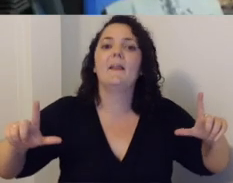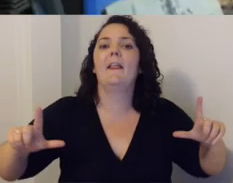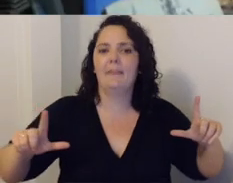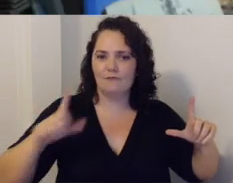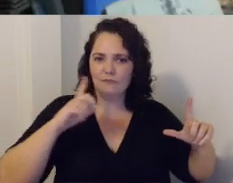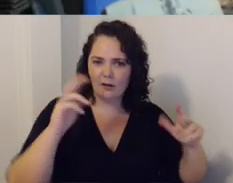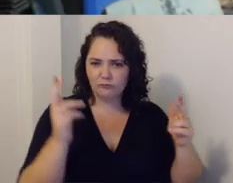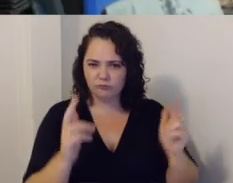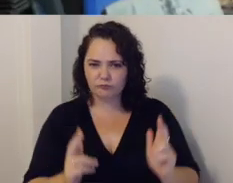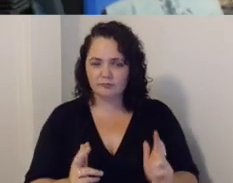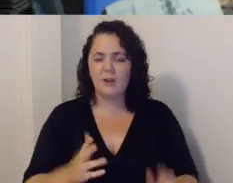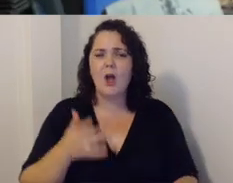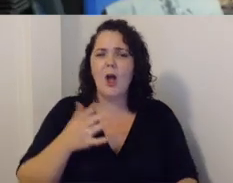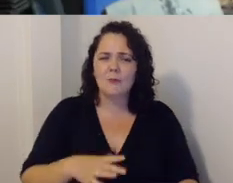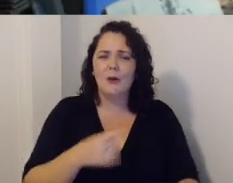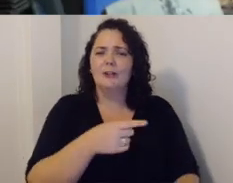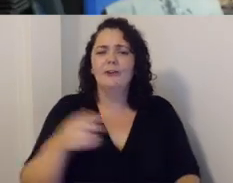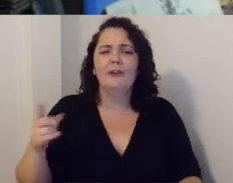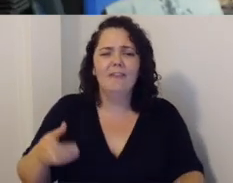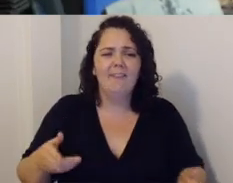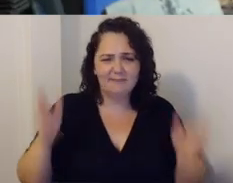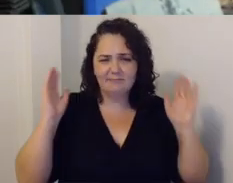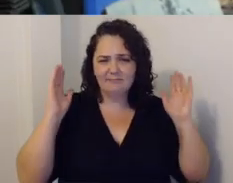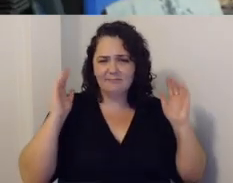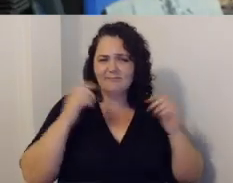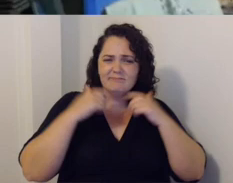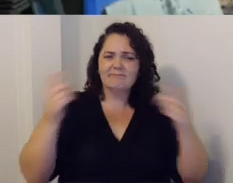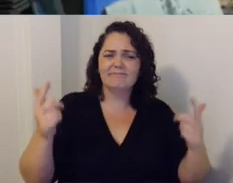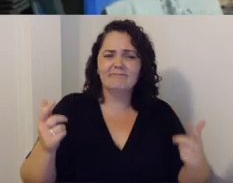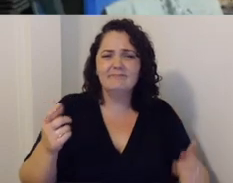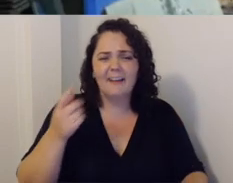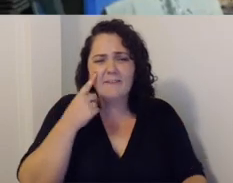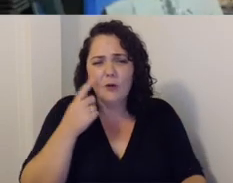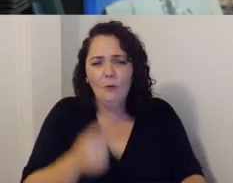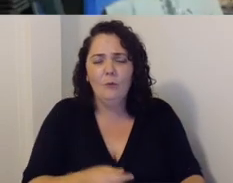and again take this opportunity to test, to experiment, to play, try layering on some more